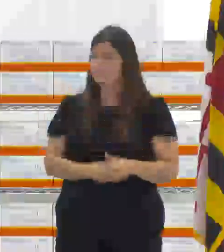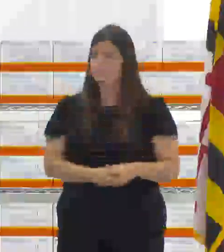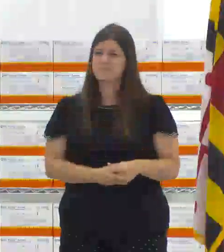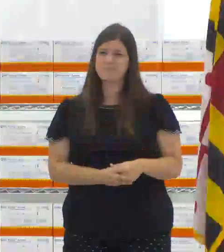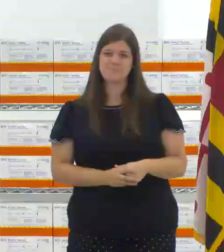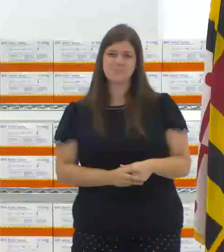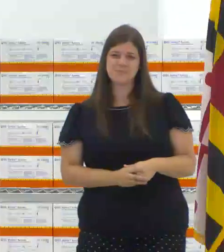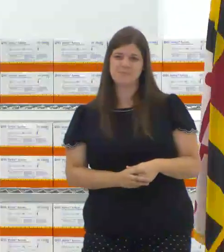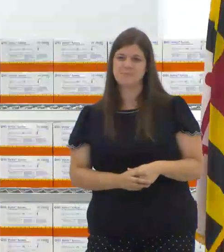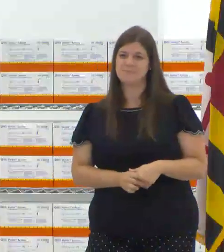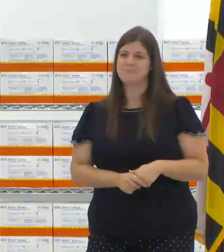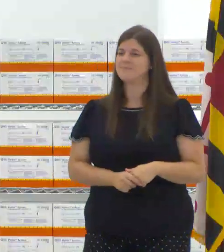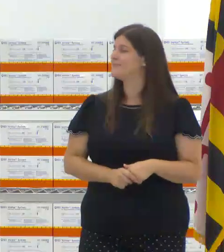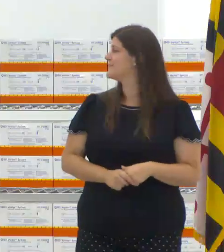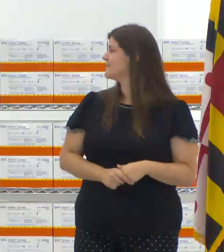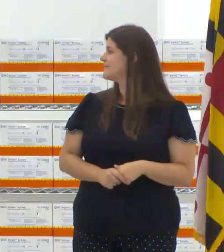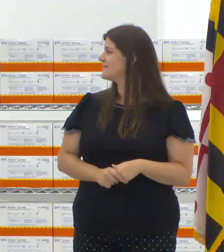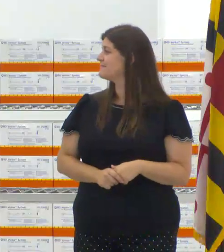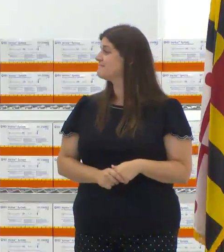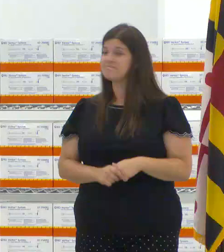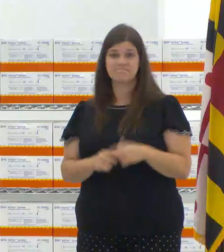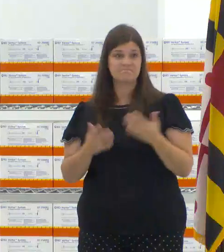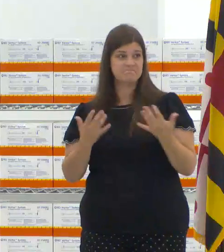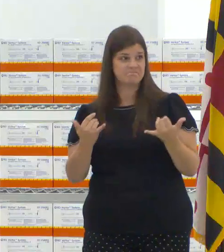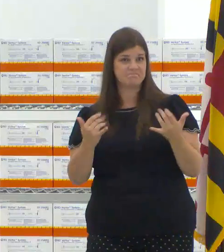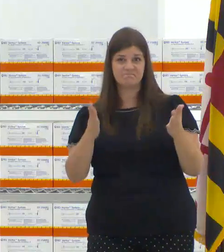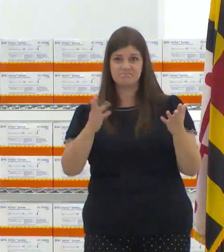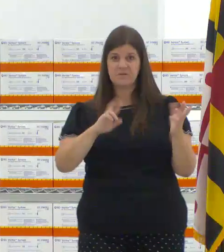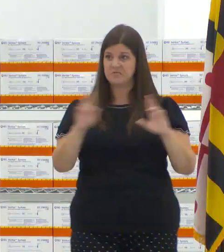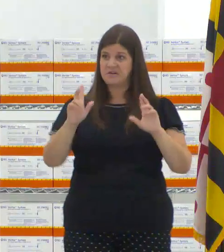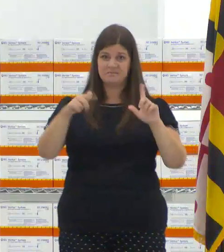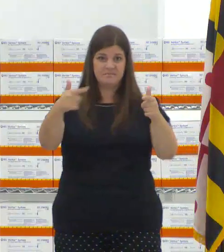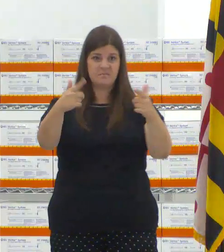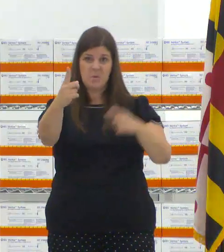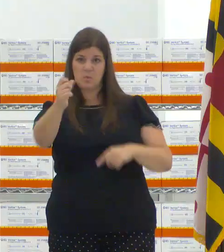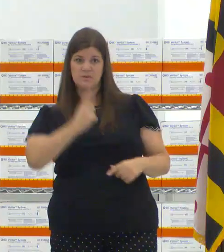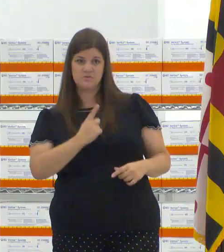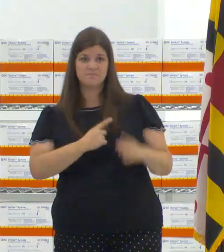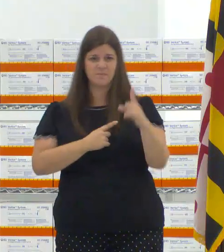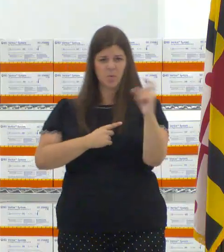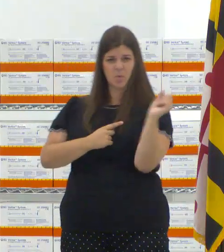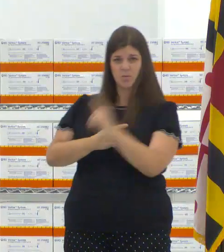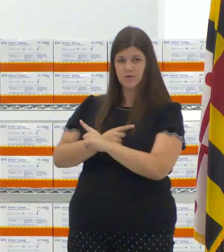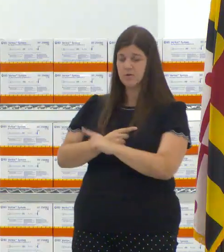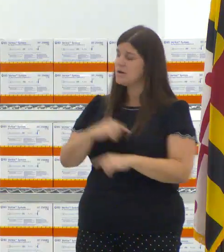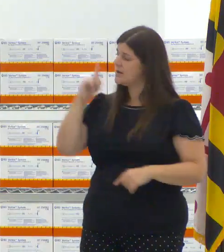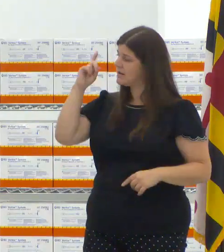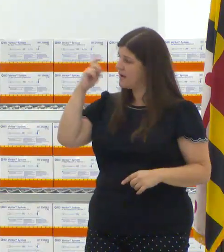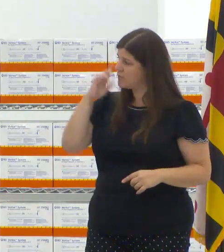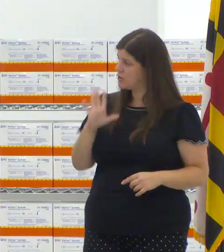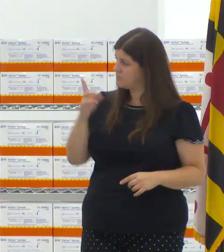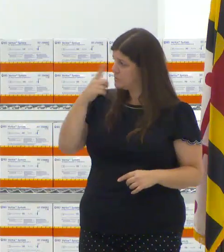it is an issue Services and we recognize that this is not a political issue, to help America get back on its feet, get